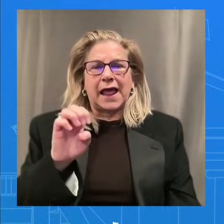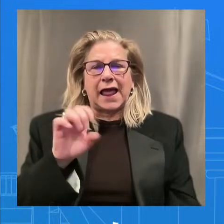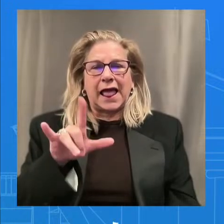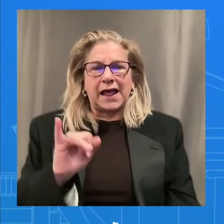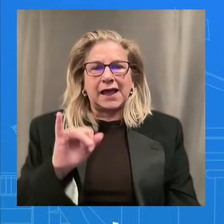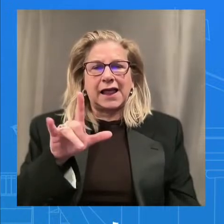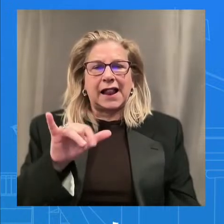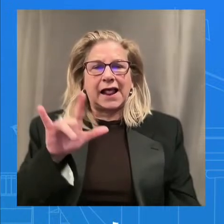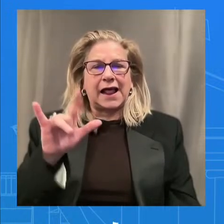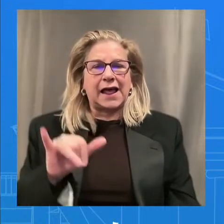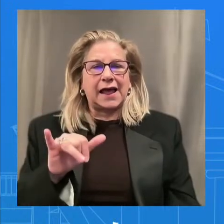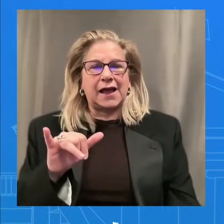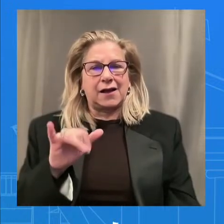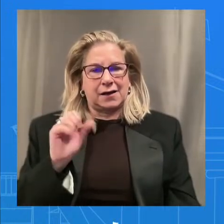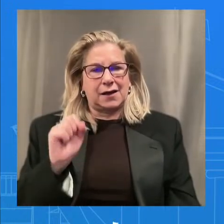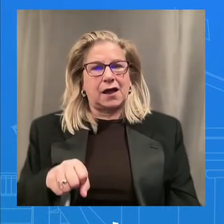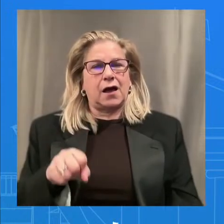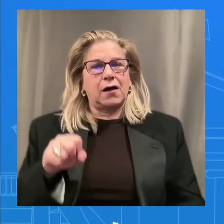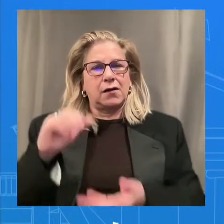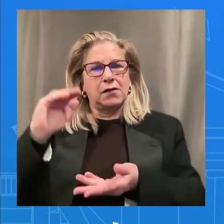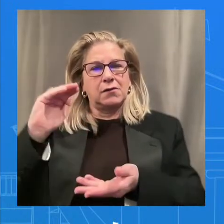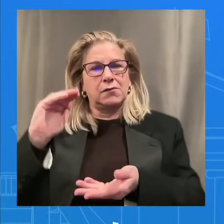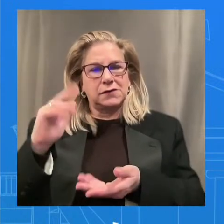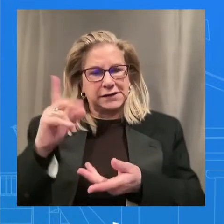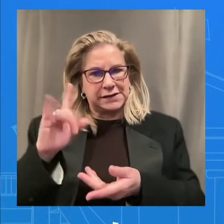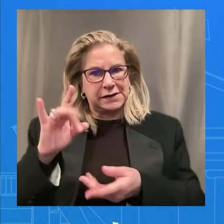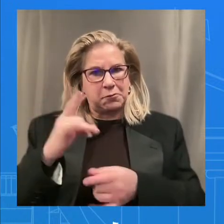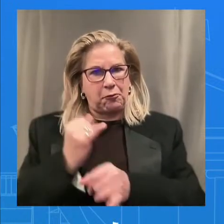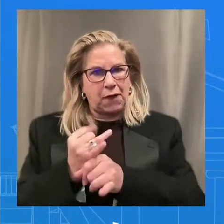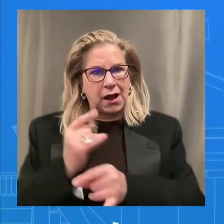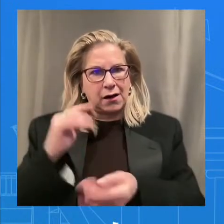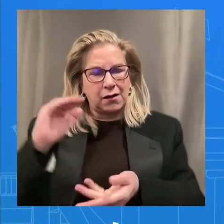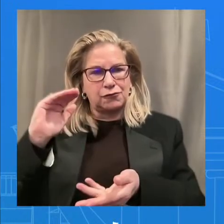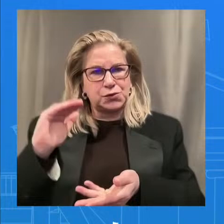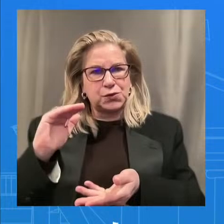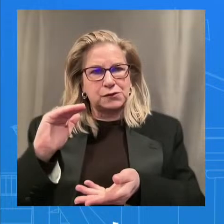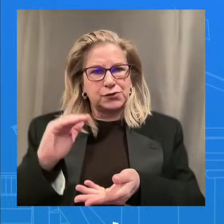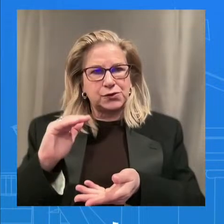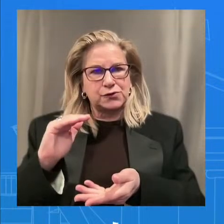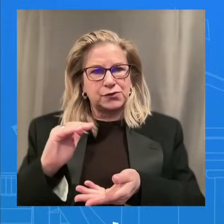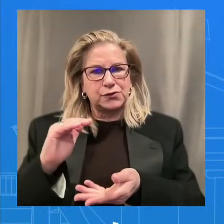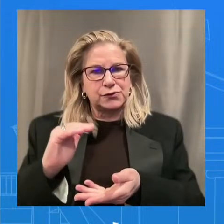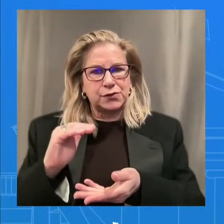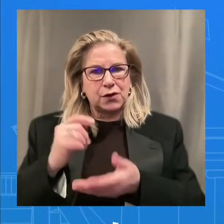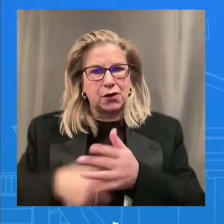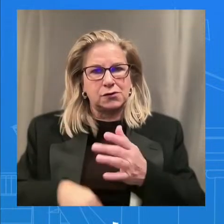capping insulin for -- for seniors, which was -- makes a big deal, makes it -- makes it -- is a chi- --